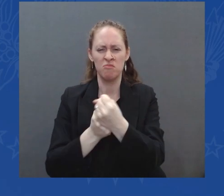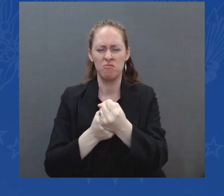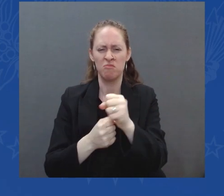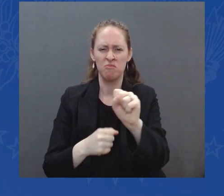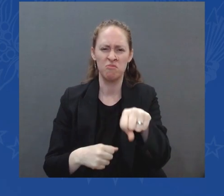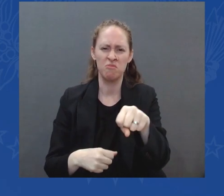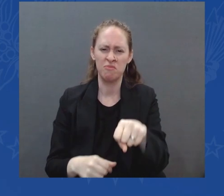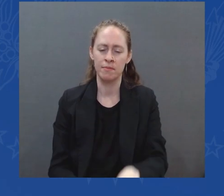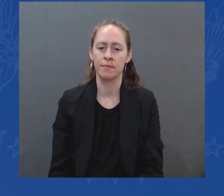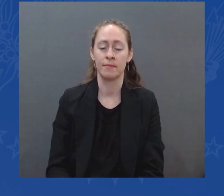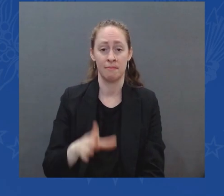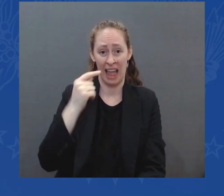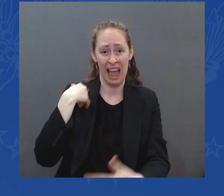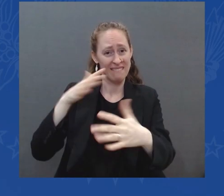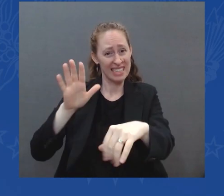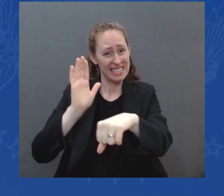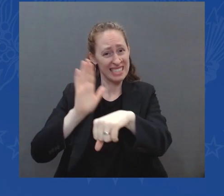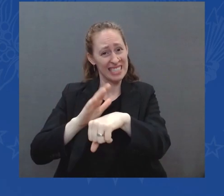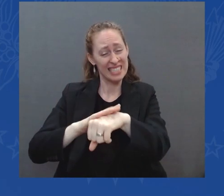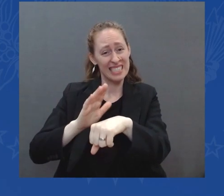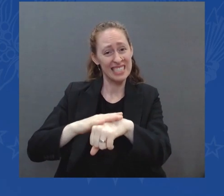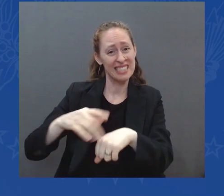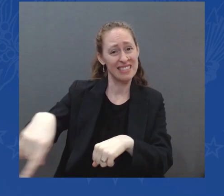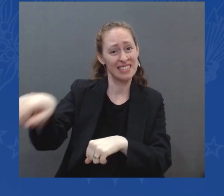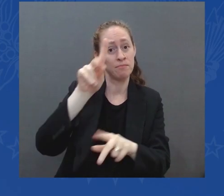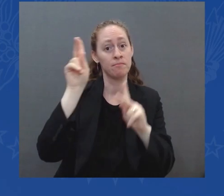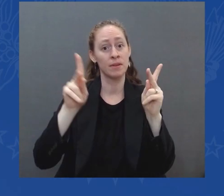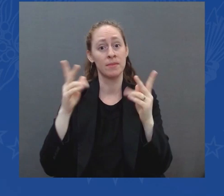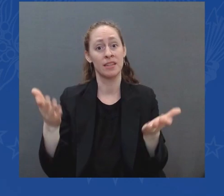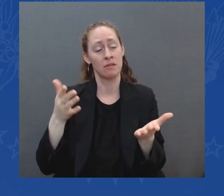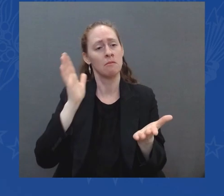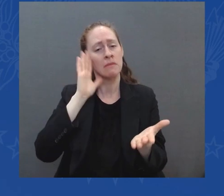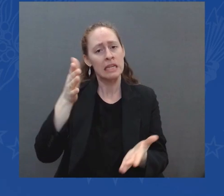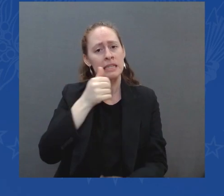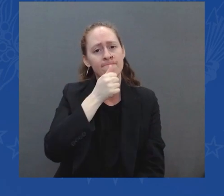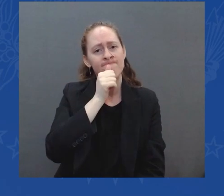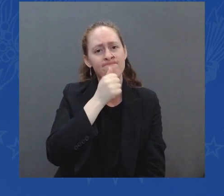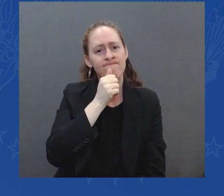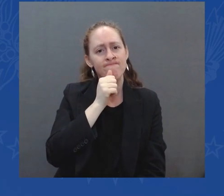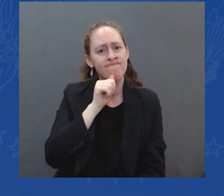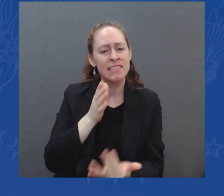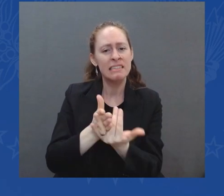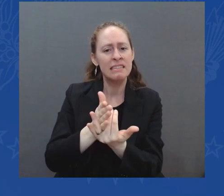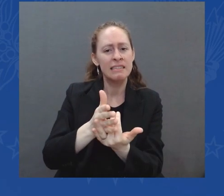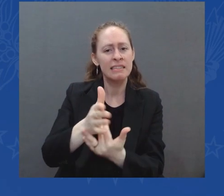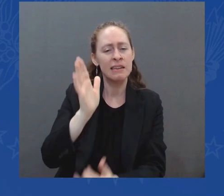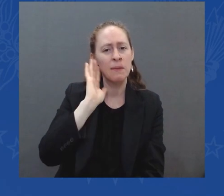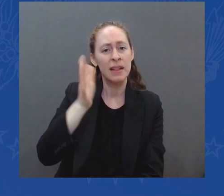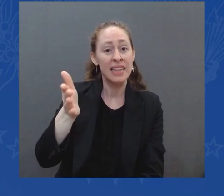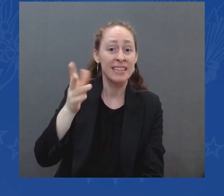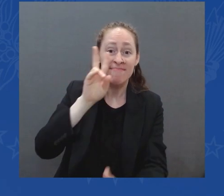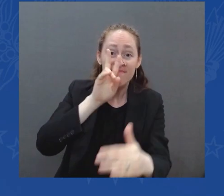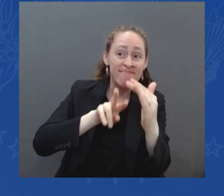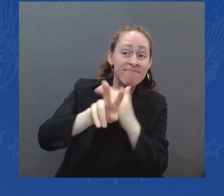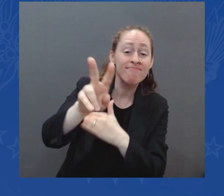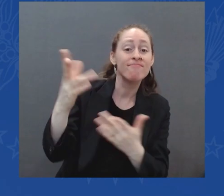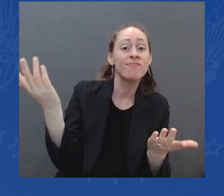supply of oil drops and prices are rising. Now Putin's price strike -- price hike is hitting Americans